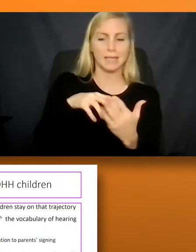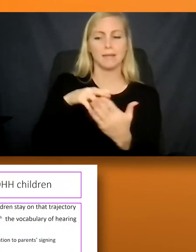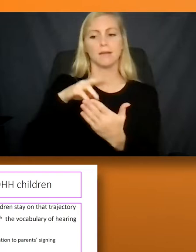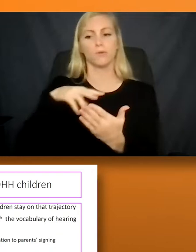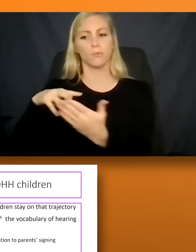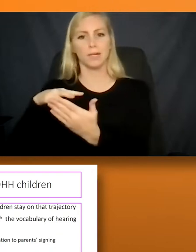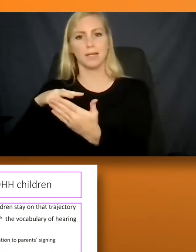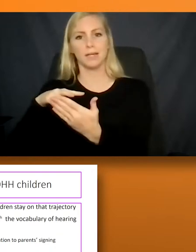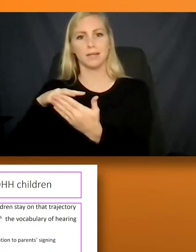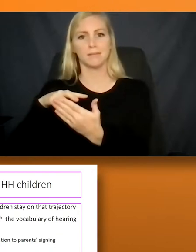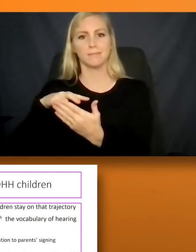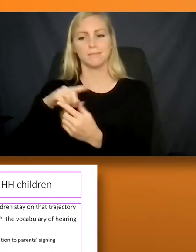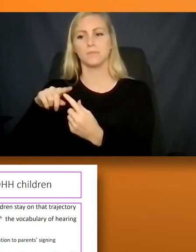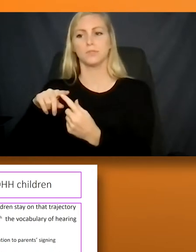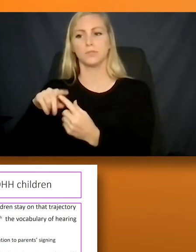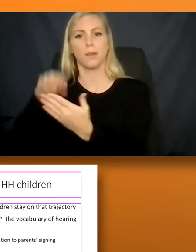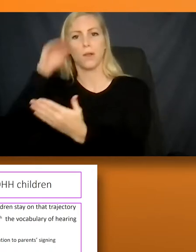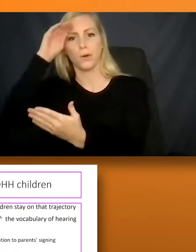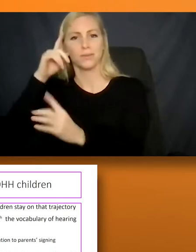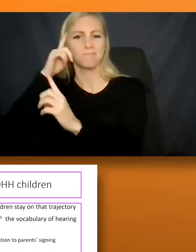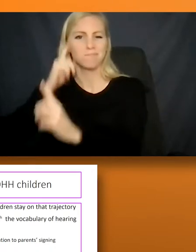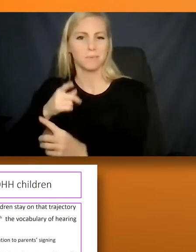which happens usually around the third or fourth grade.